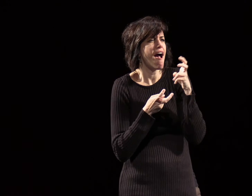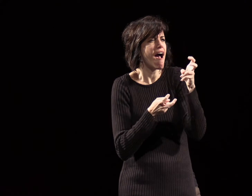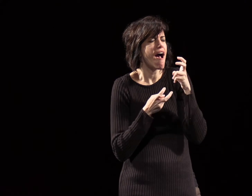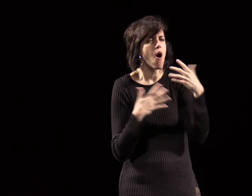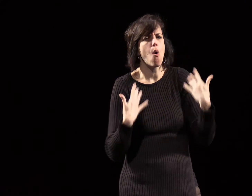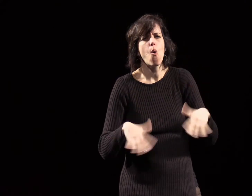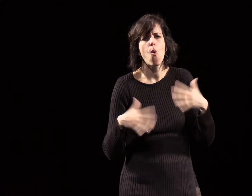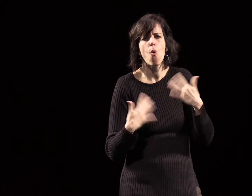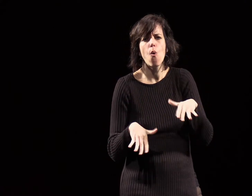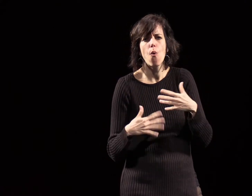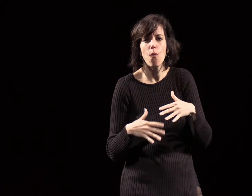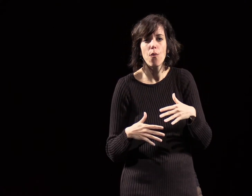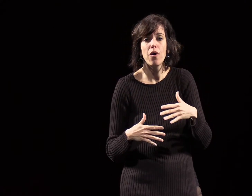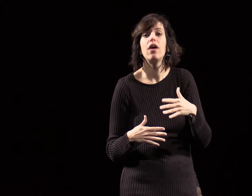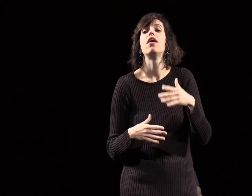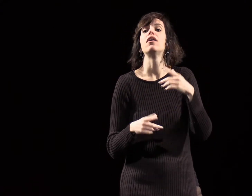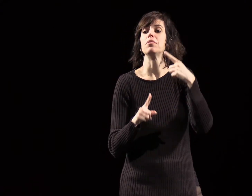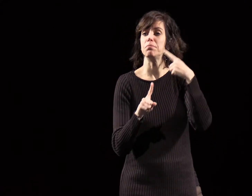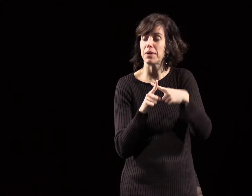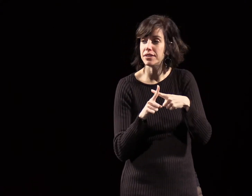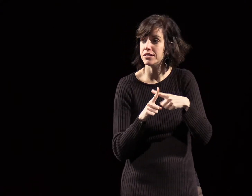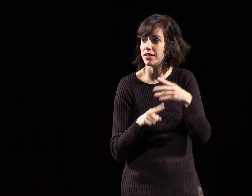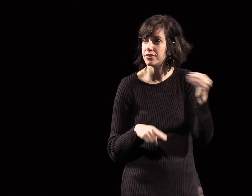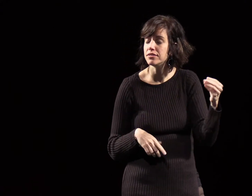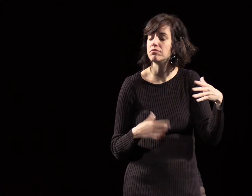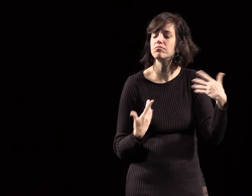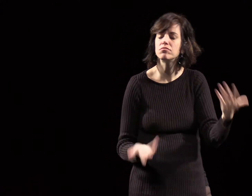So as a young girl, I would watch these all the time.